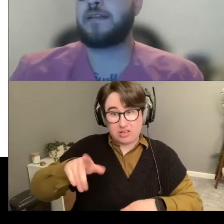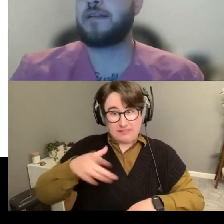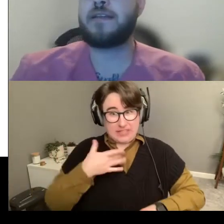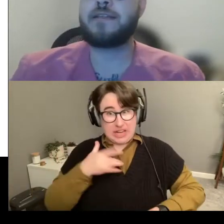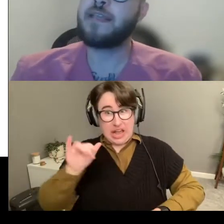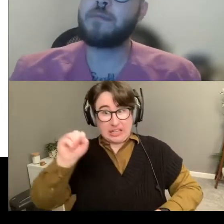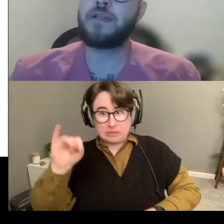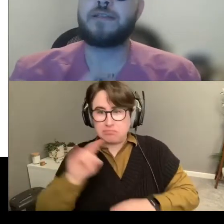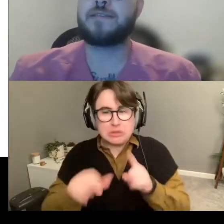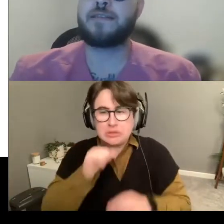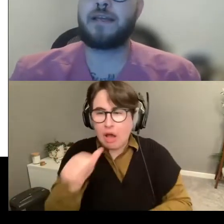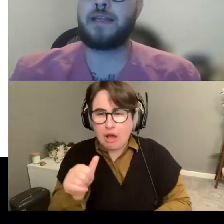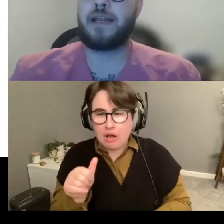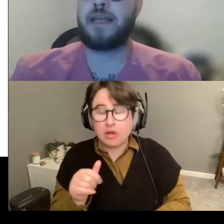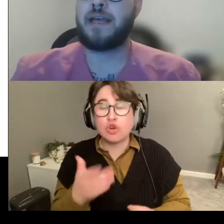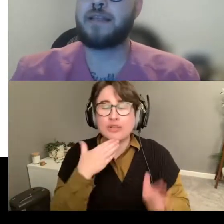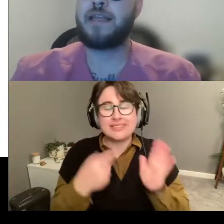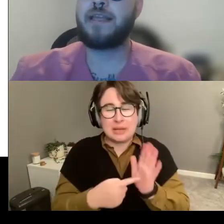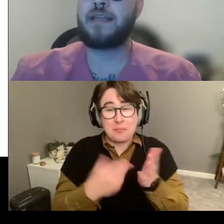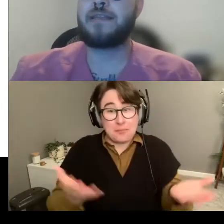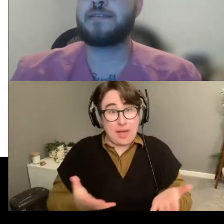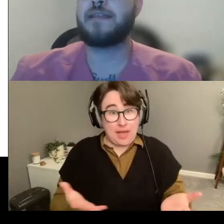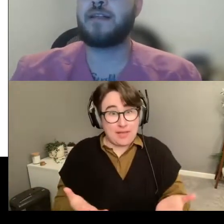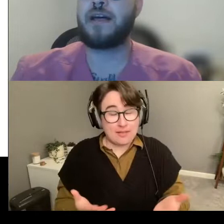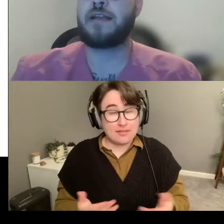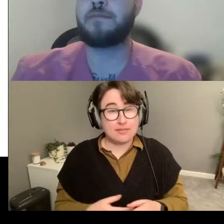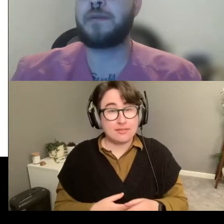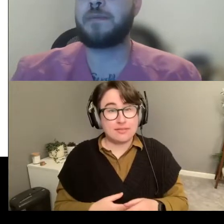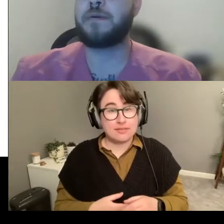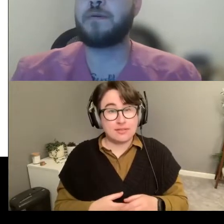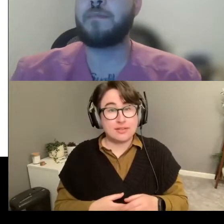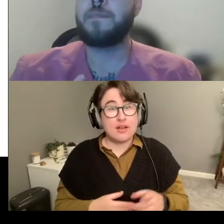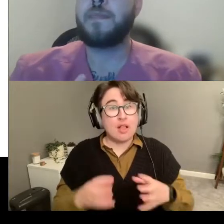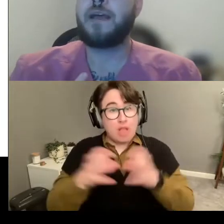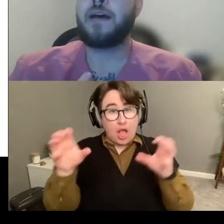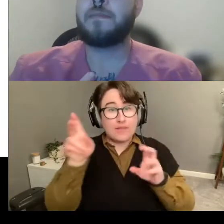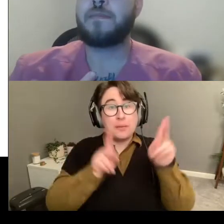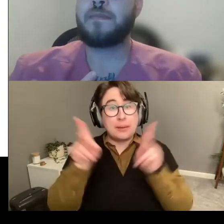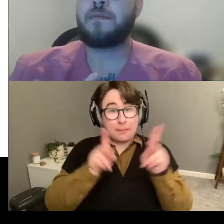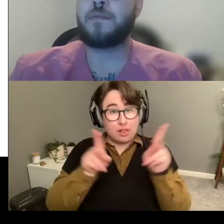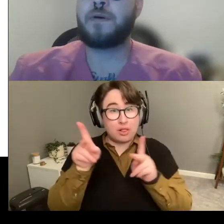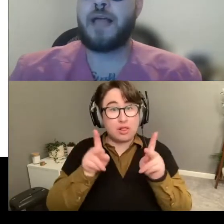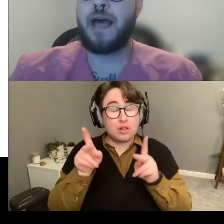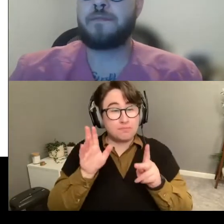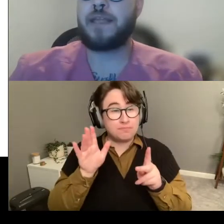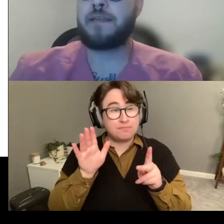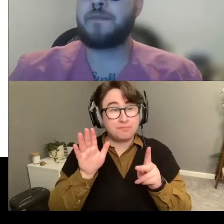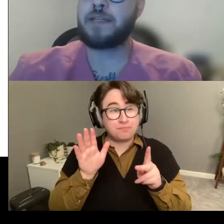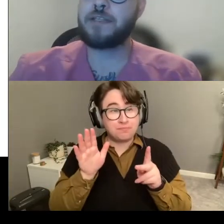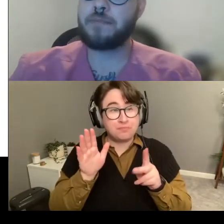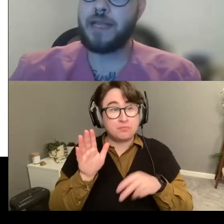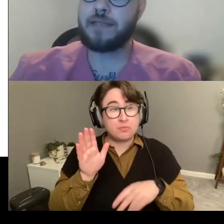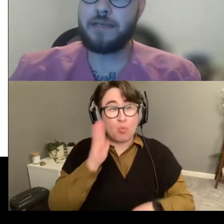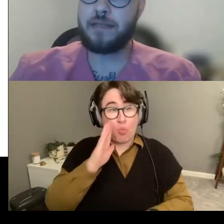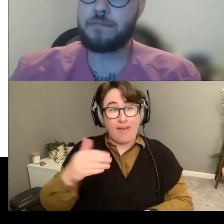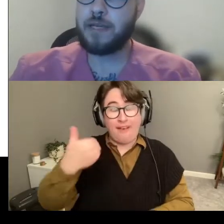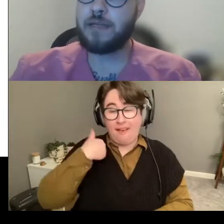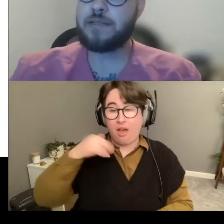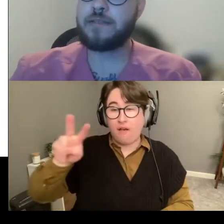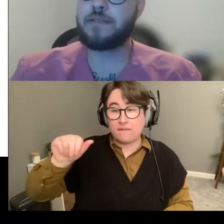and a good example on this slide that I highlight is a lot of people will have a vaginoplasty done as a surgery